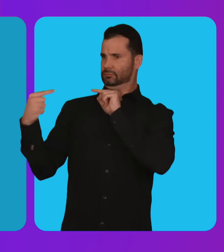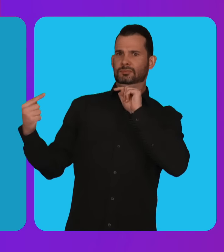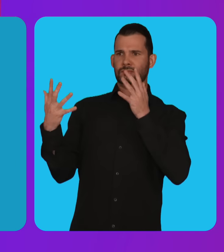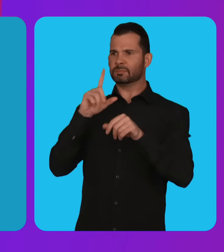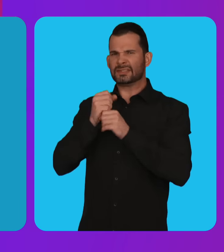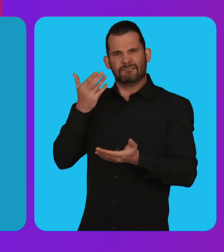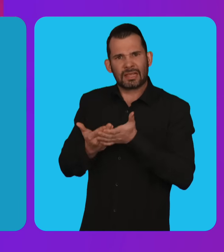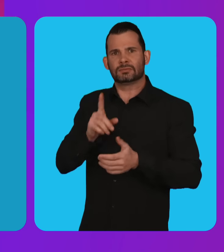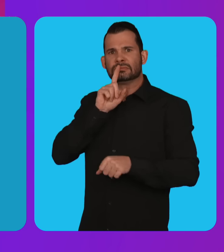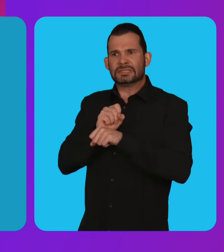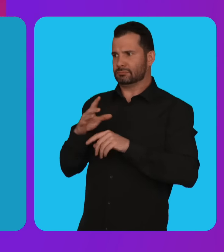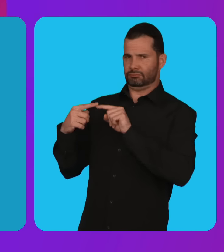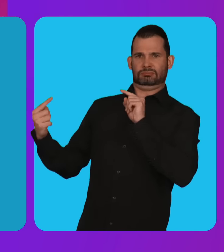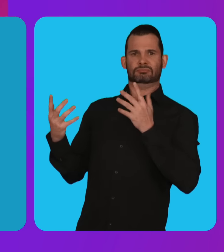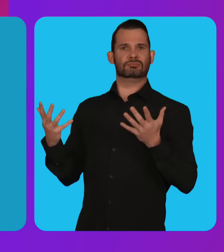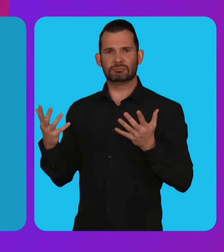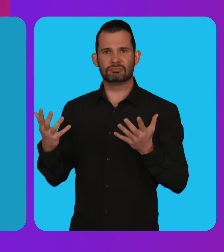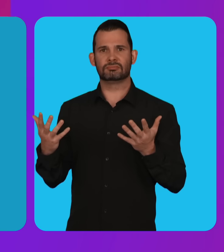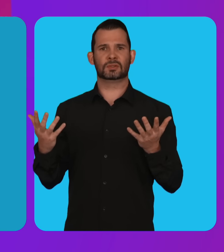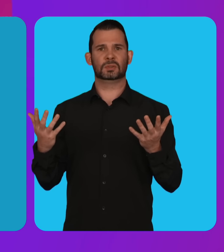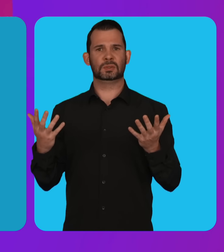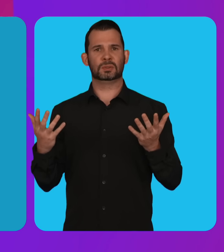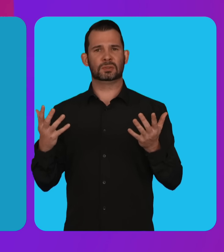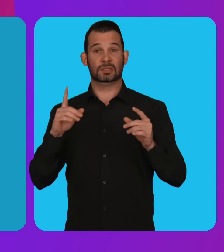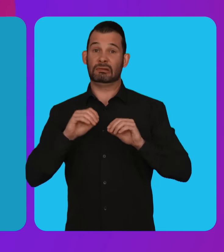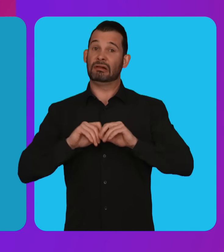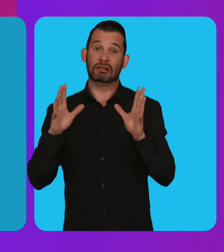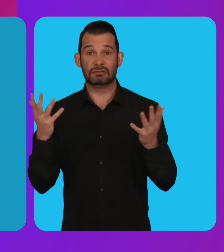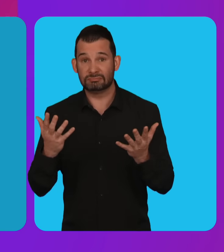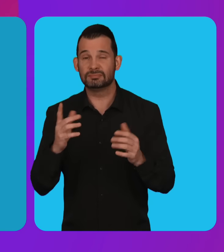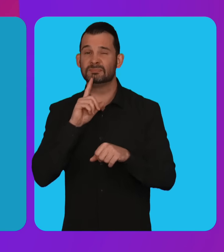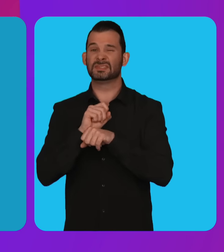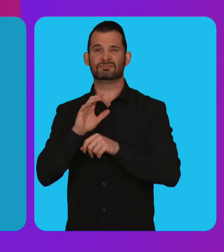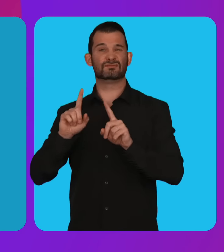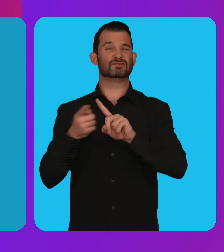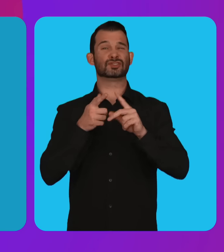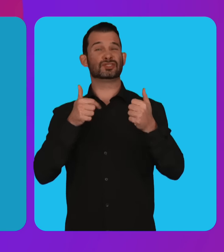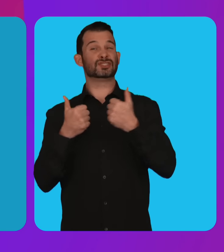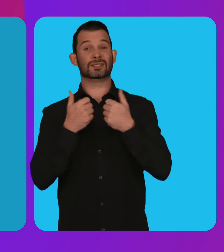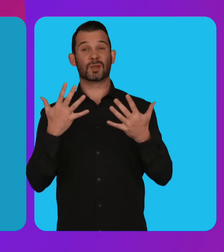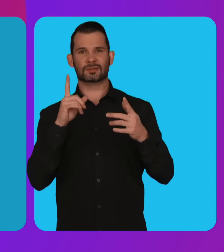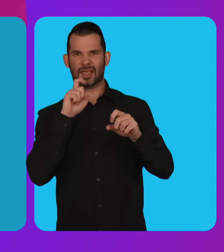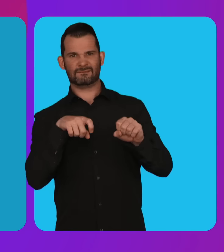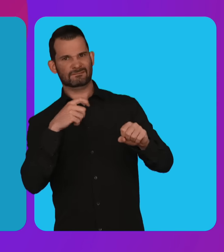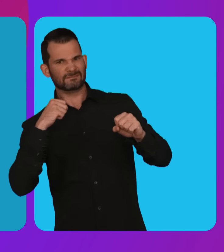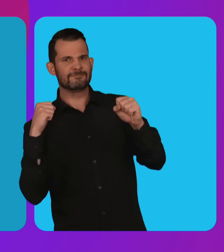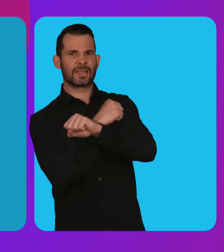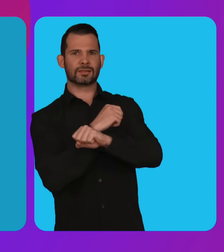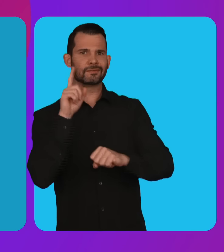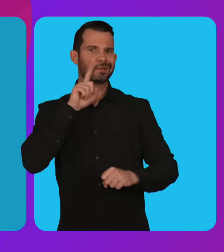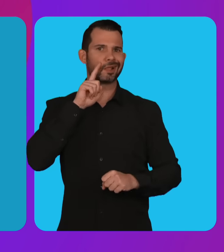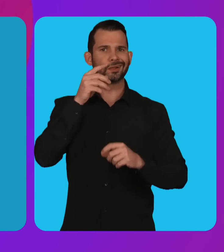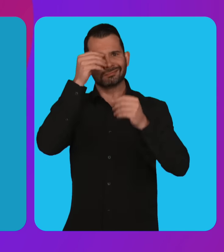that flies in the face of the facts. So clearly, our first challenge will be to fight fake news by setting up mechanisms